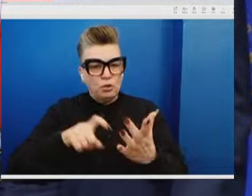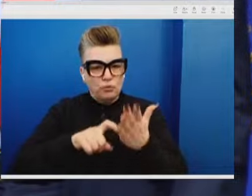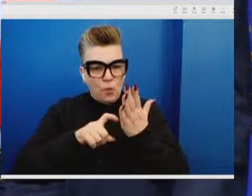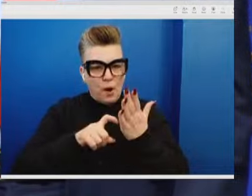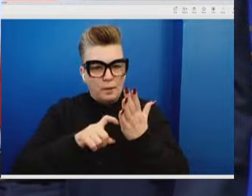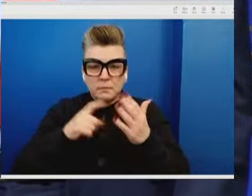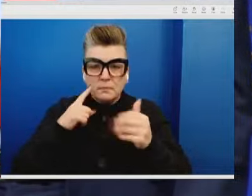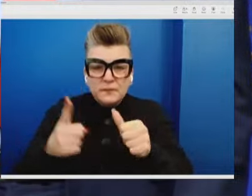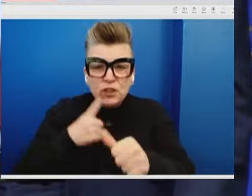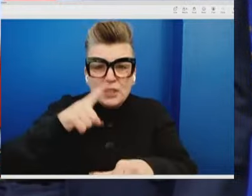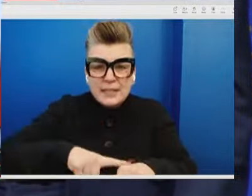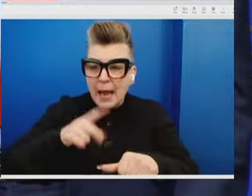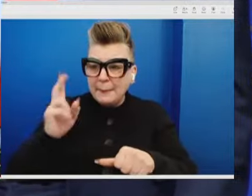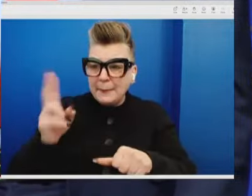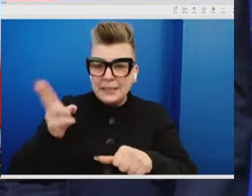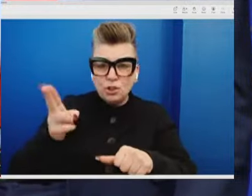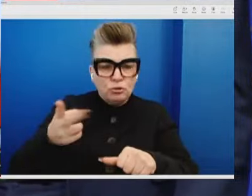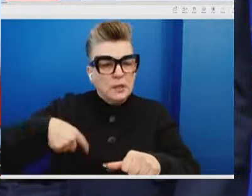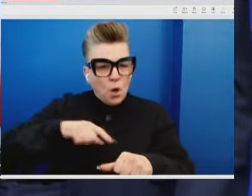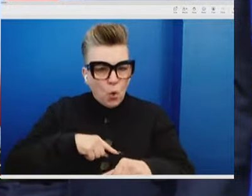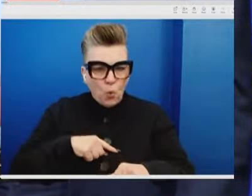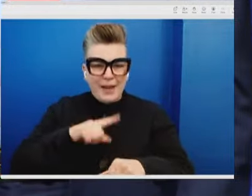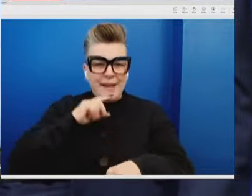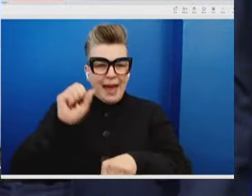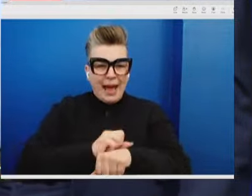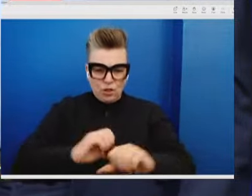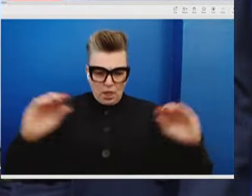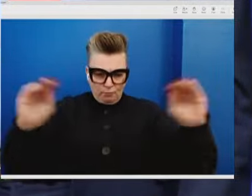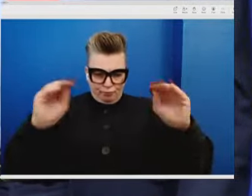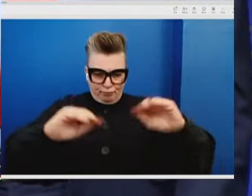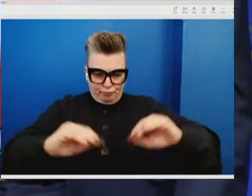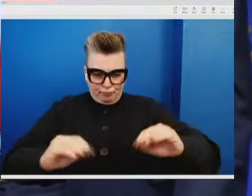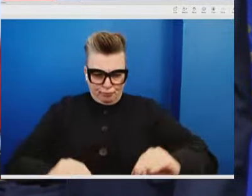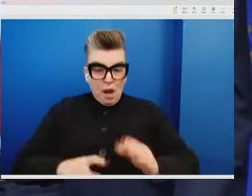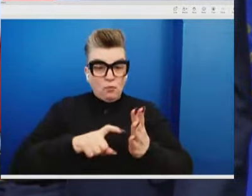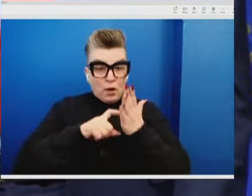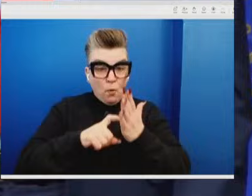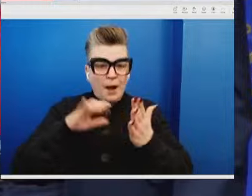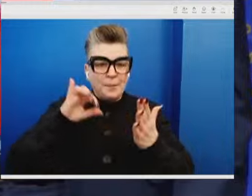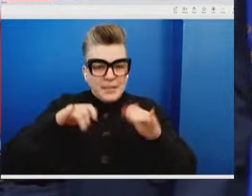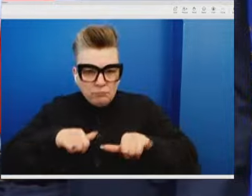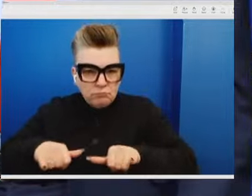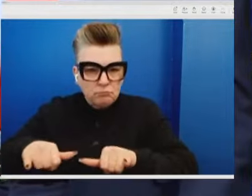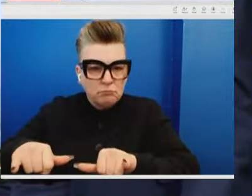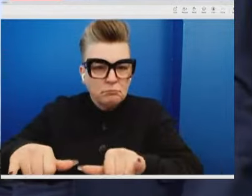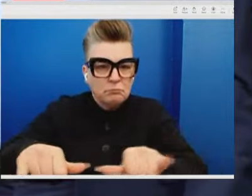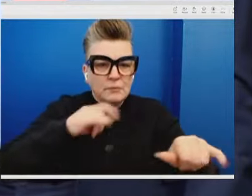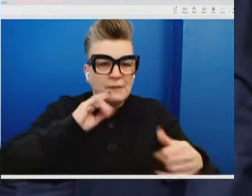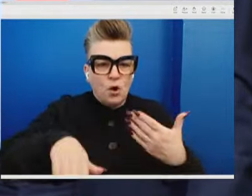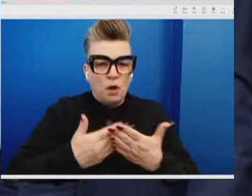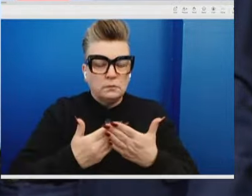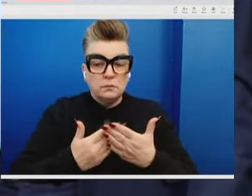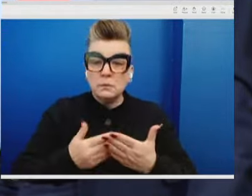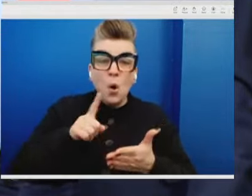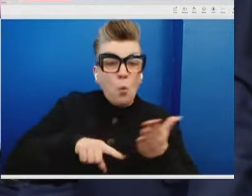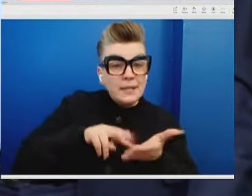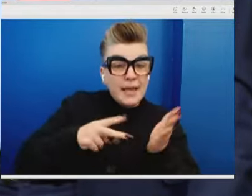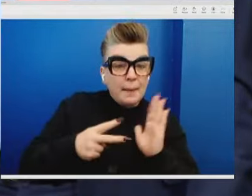we put together requirements that put everyone on the same page. And what does this actually mean? One, it helped us work with the vendors to say, hey, what are your costs with each of